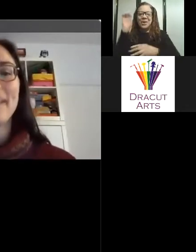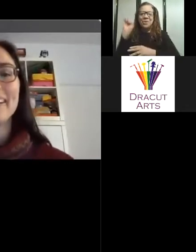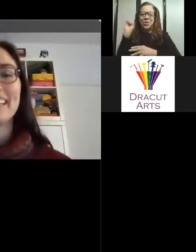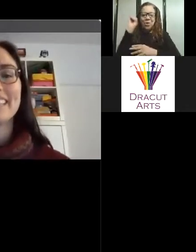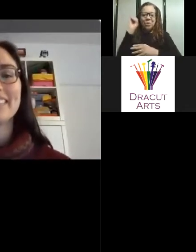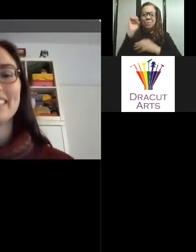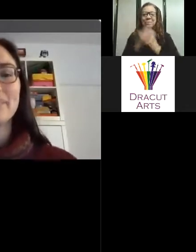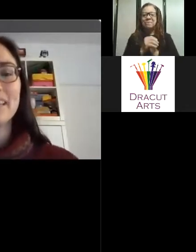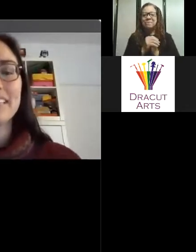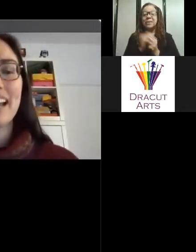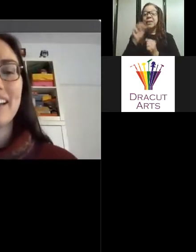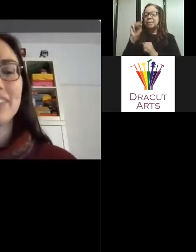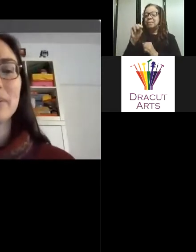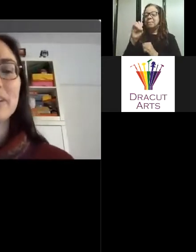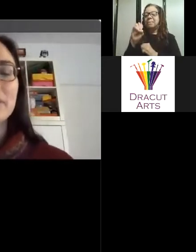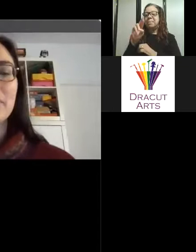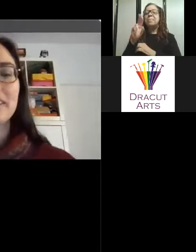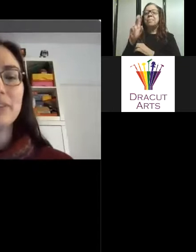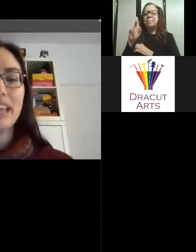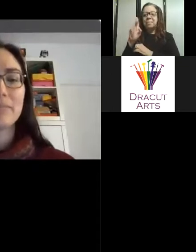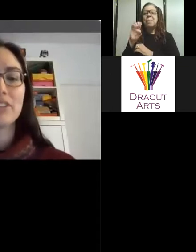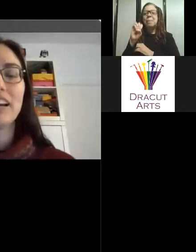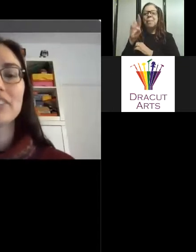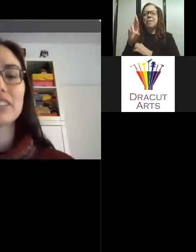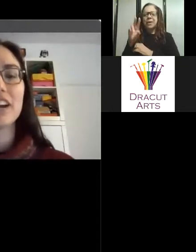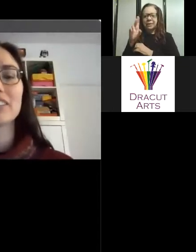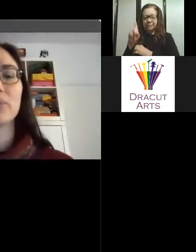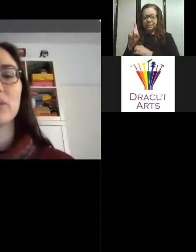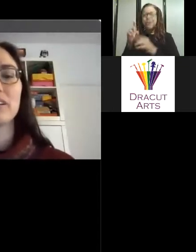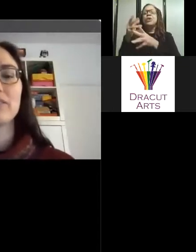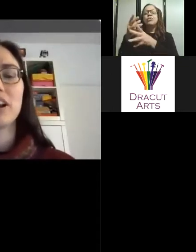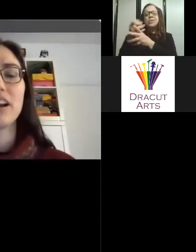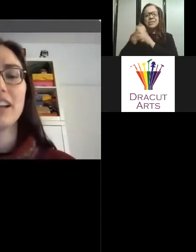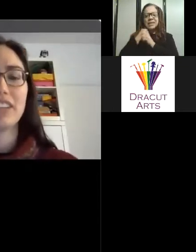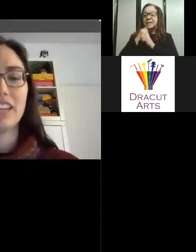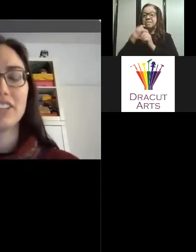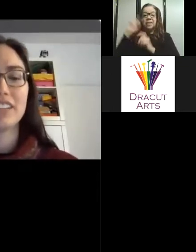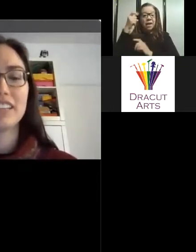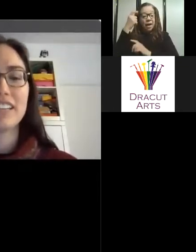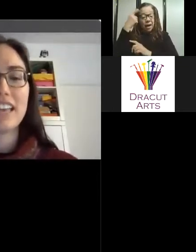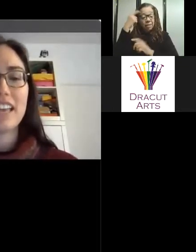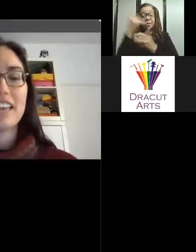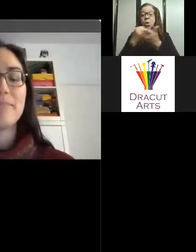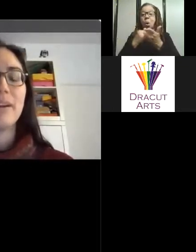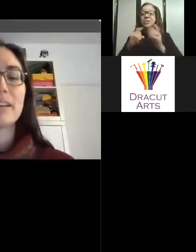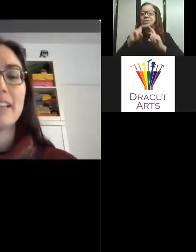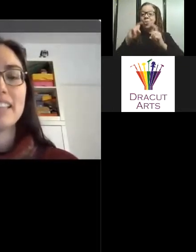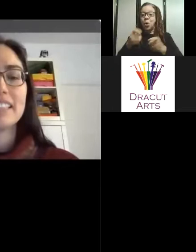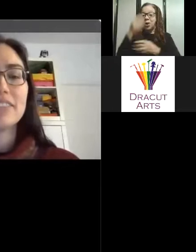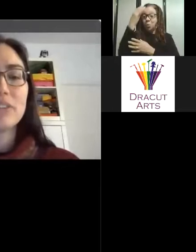Marek is the recipient of the 2021 New Hampshire governor's arts award for art education. Marek plays Civil